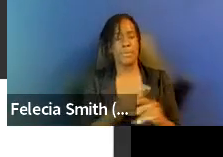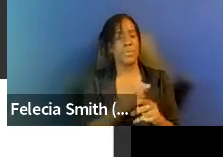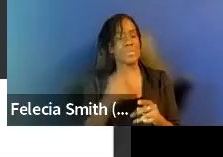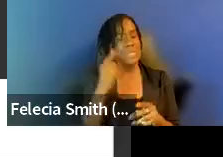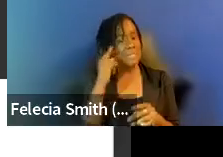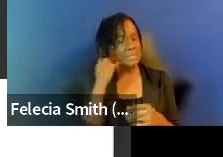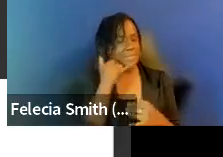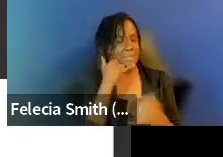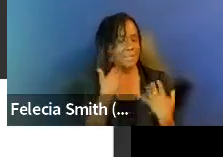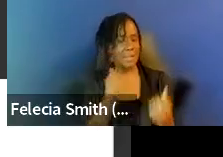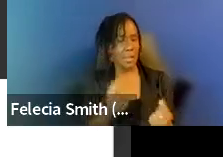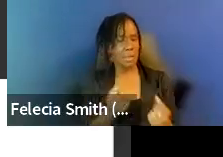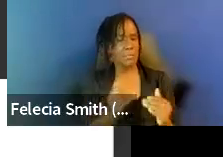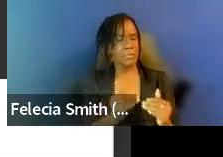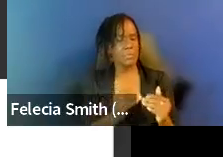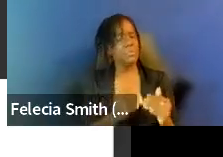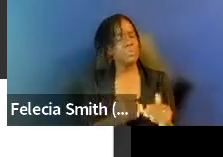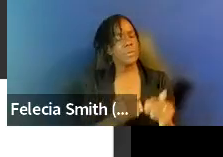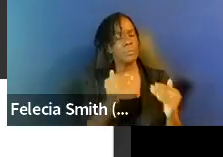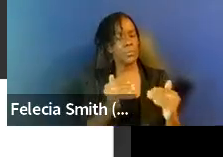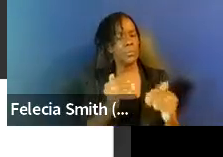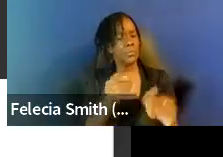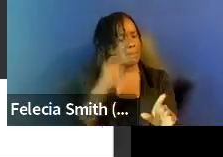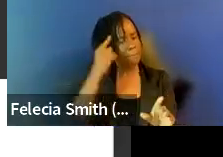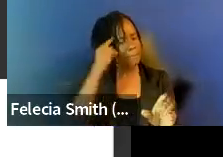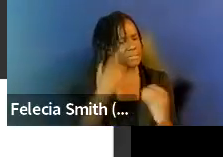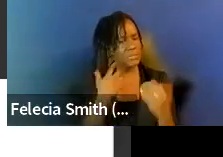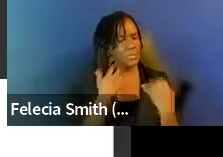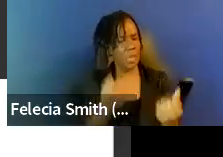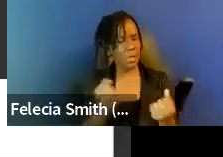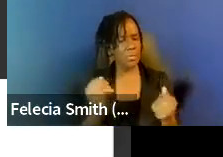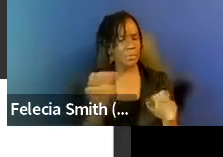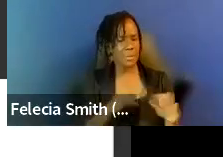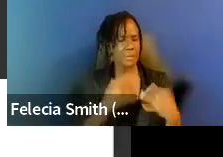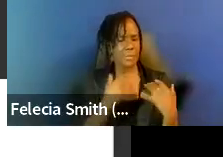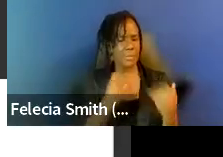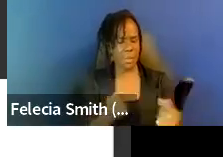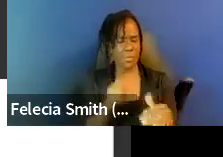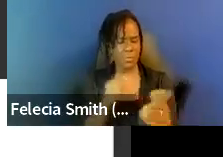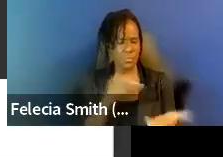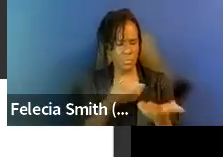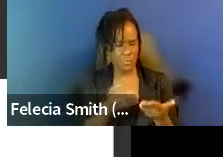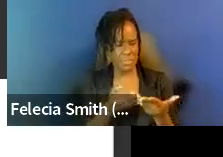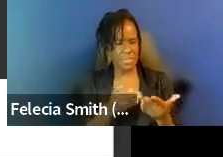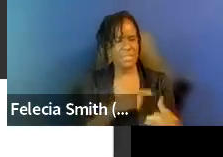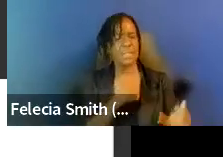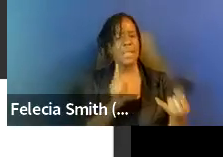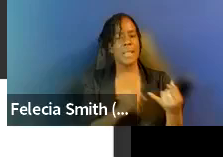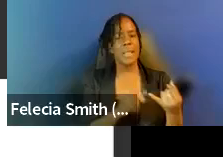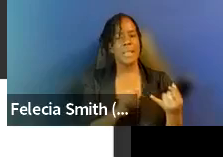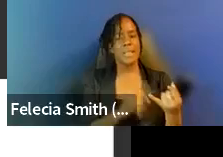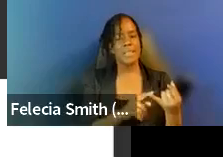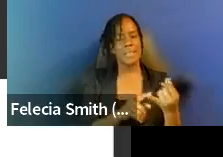about some of our lack of capability to meet the needs, sometimes. Particularly for languages that are not spoken as frequently.